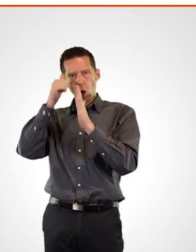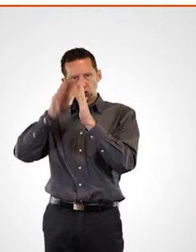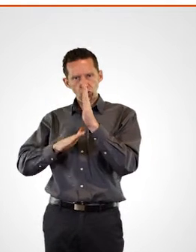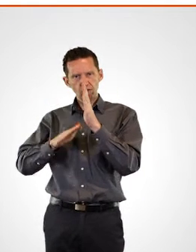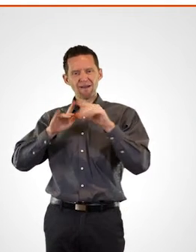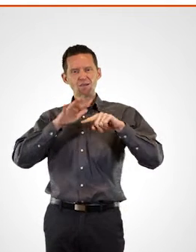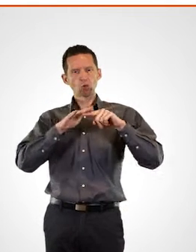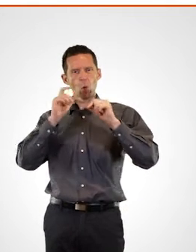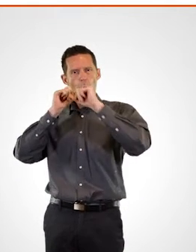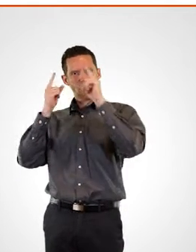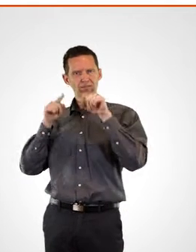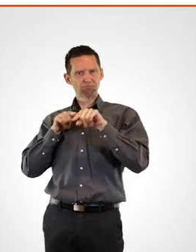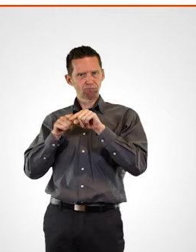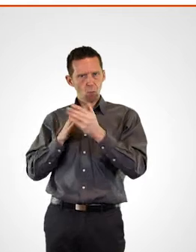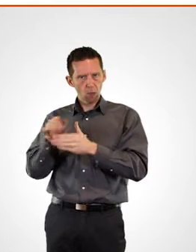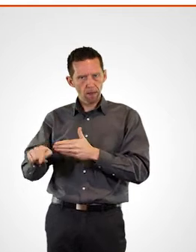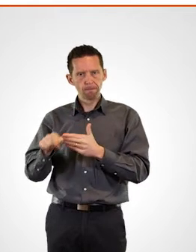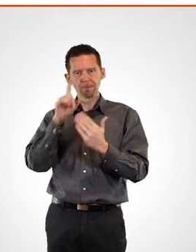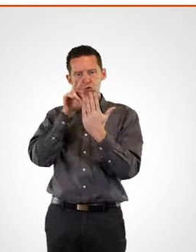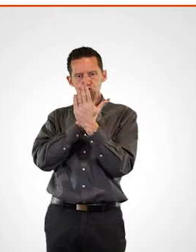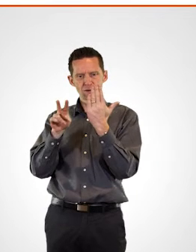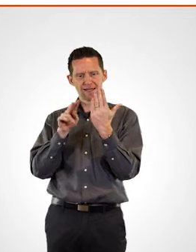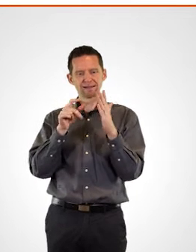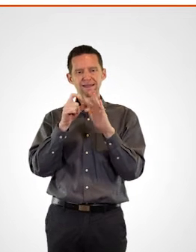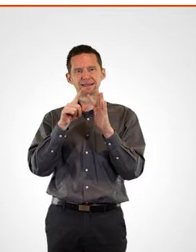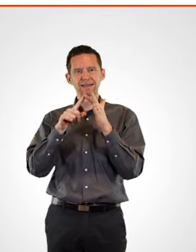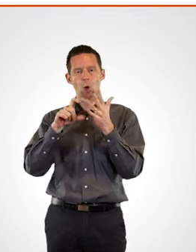and phonological awareness, the reading of decodable words